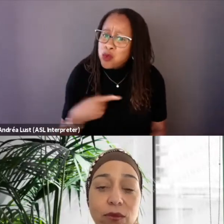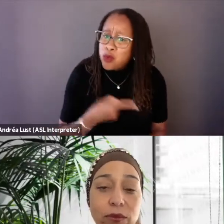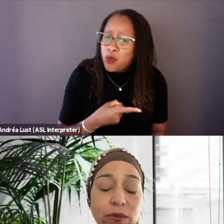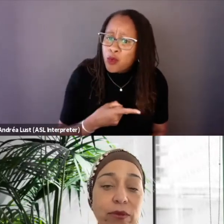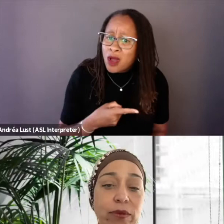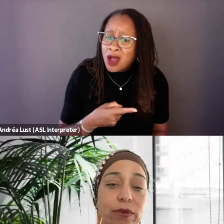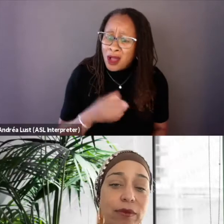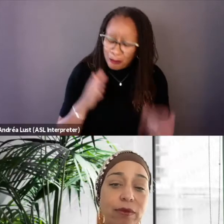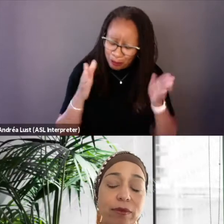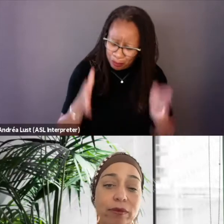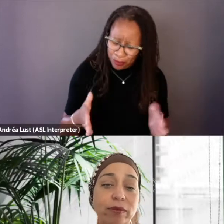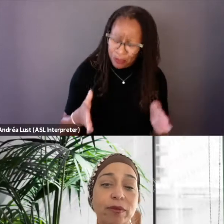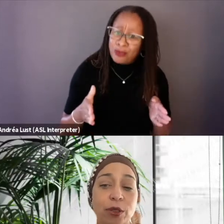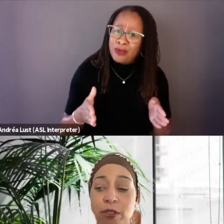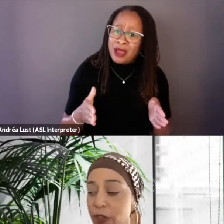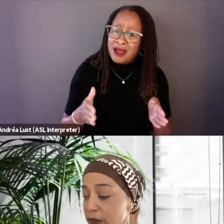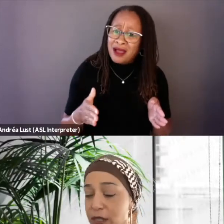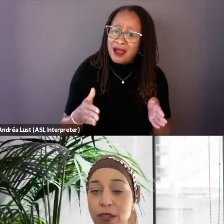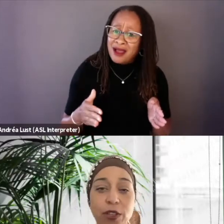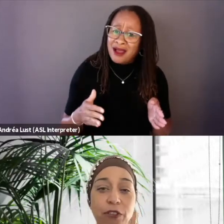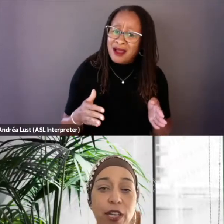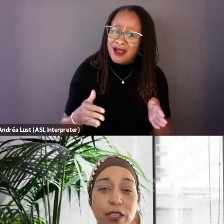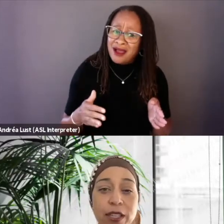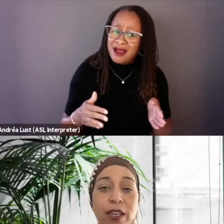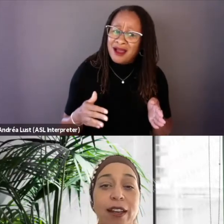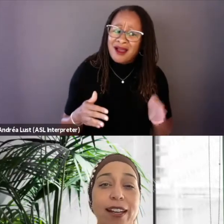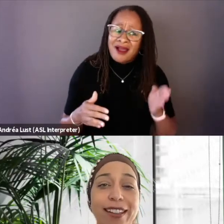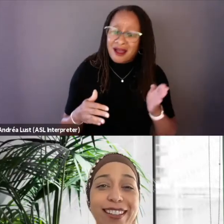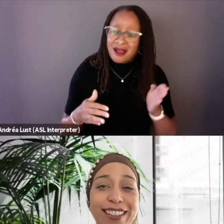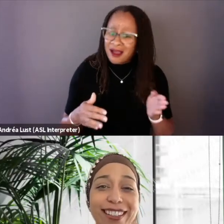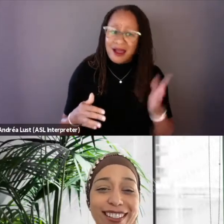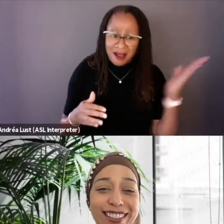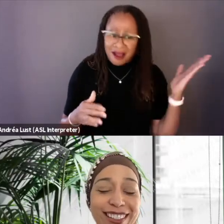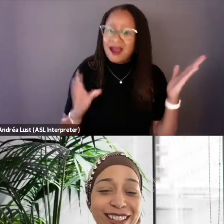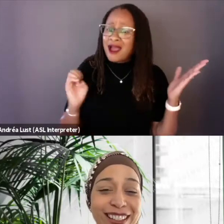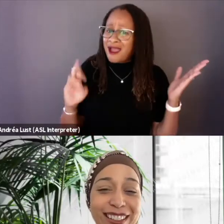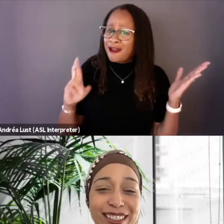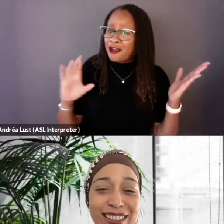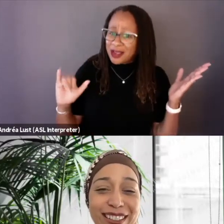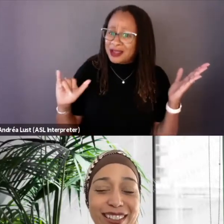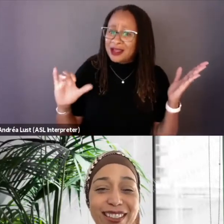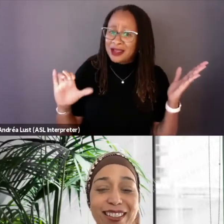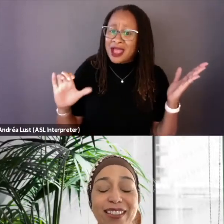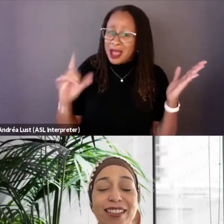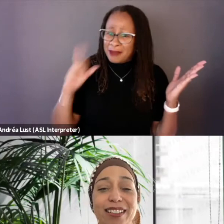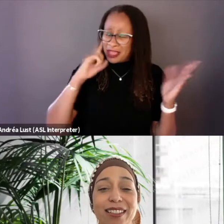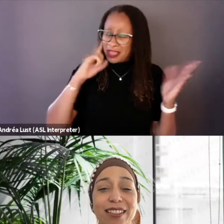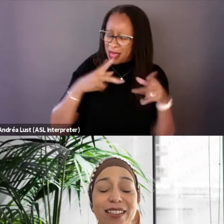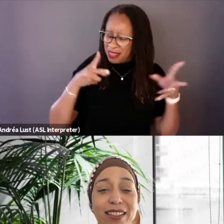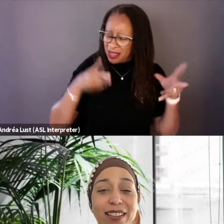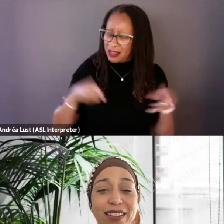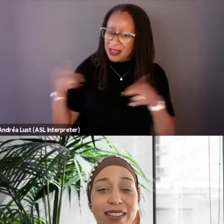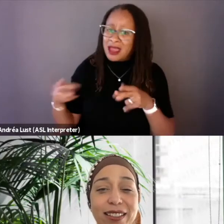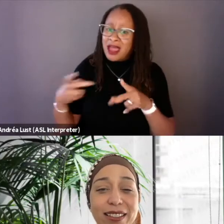Not even a person, the word person- I'm thinking about those clips, I'm thinking about those clips you have of that brother from the seventies,